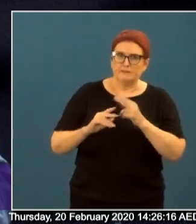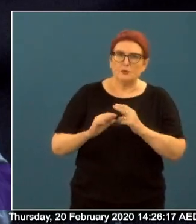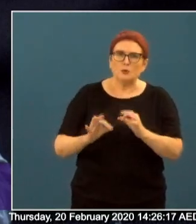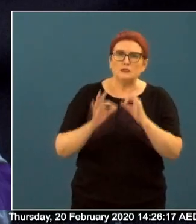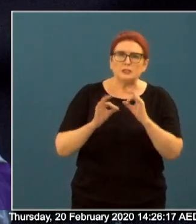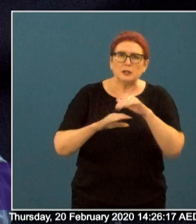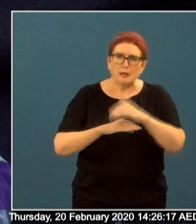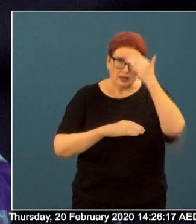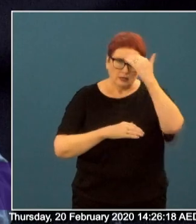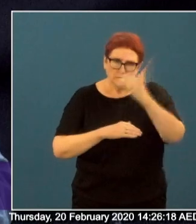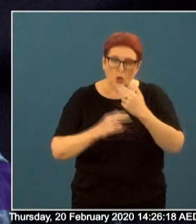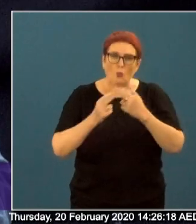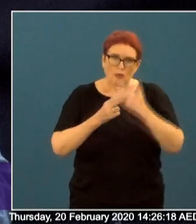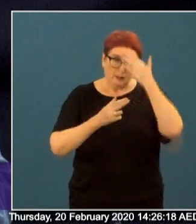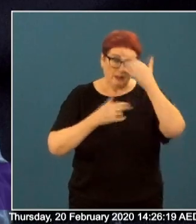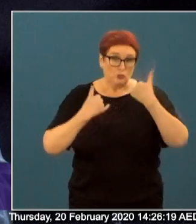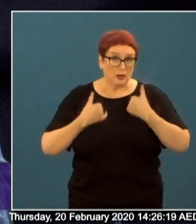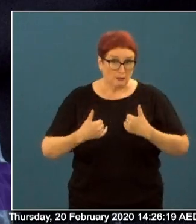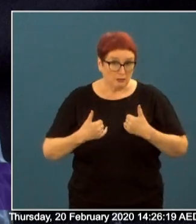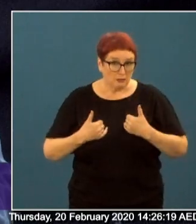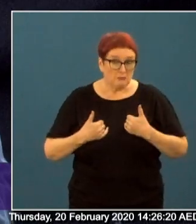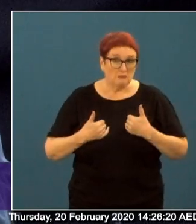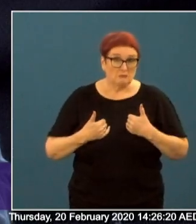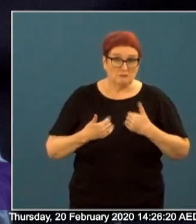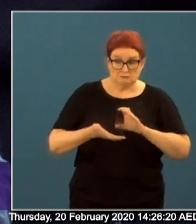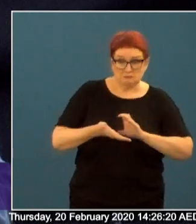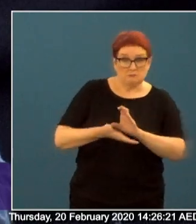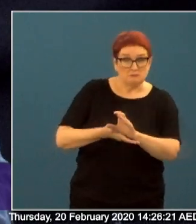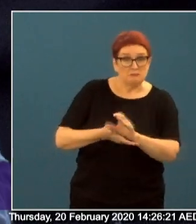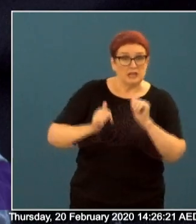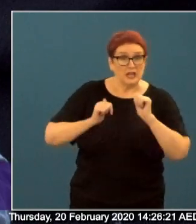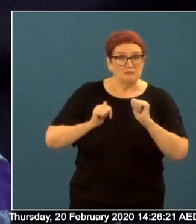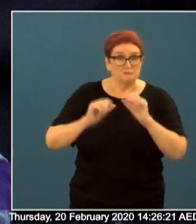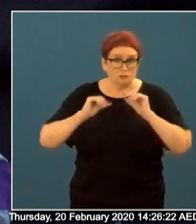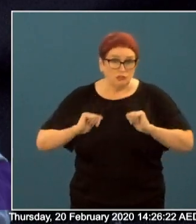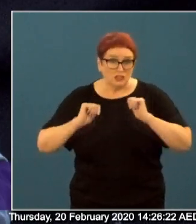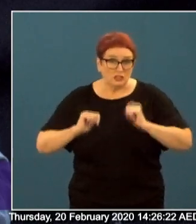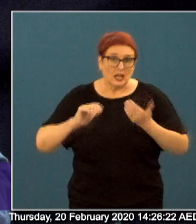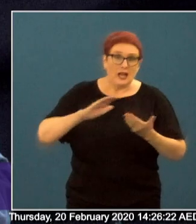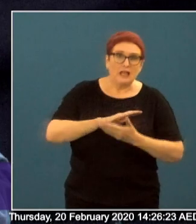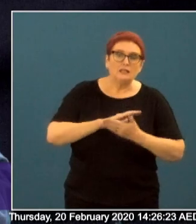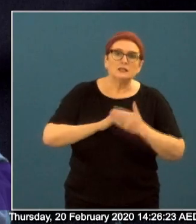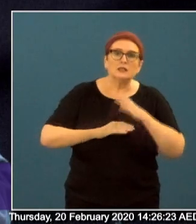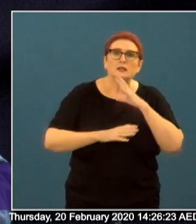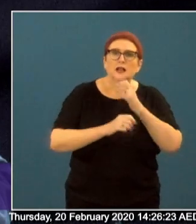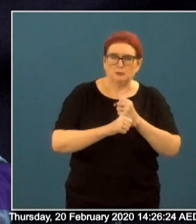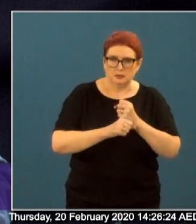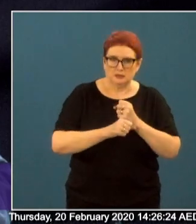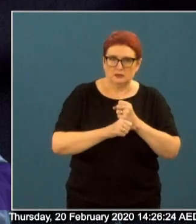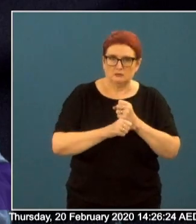And they were funded initially by the Department of Ageing, Disability and Home Care, part of New South Wales Government.